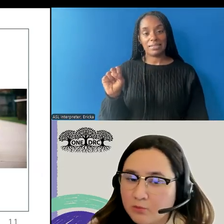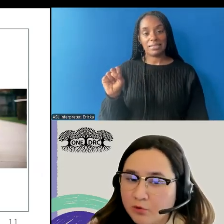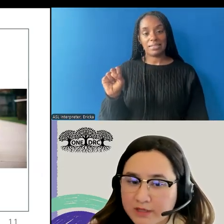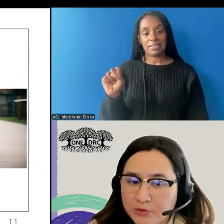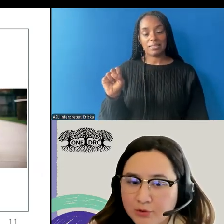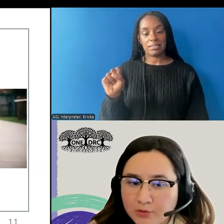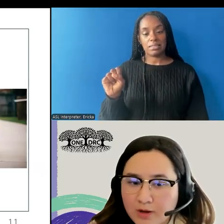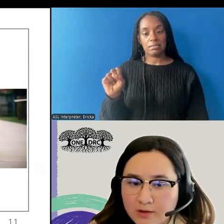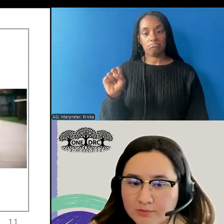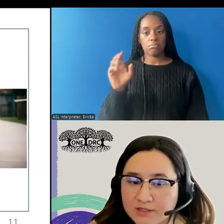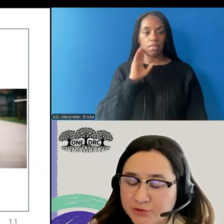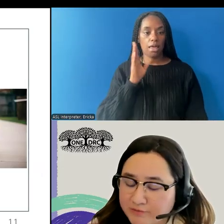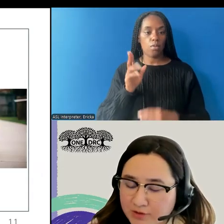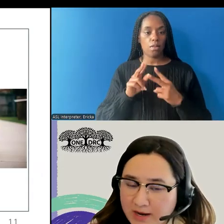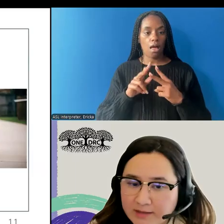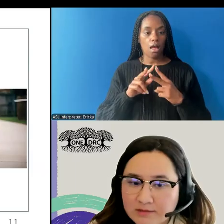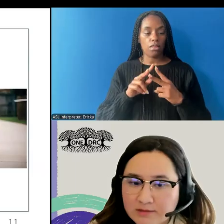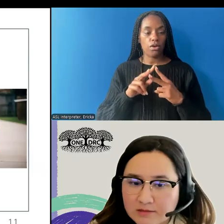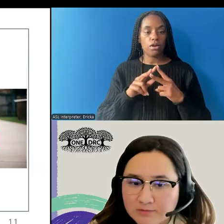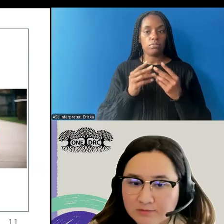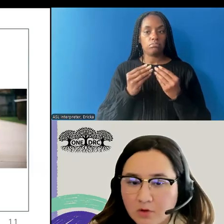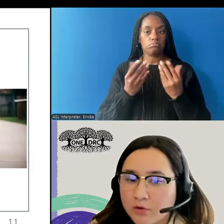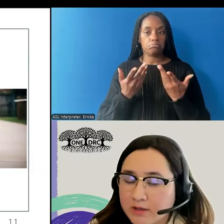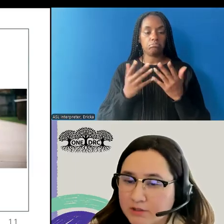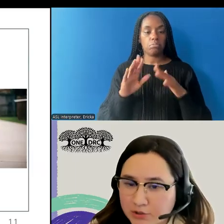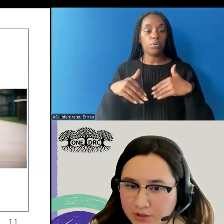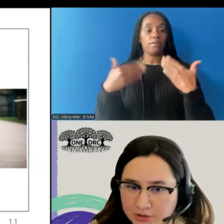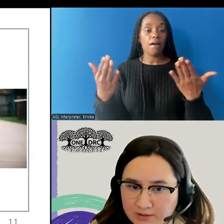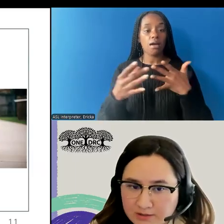Will either, distribute guidance or instructions